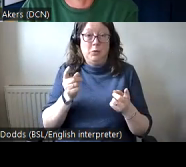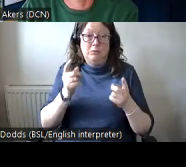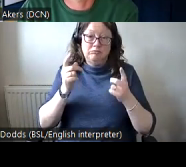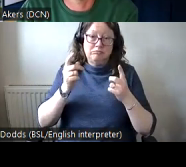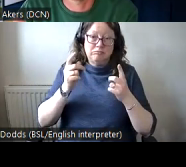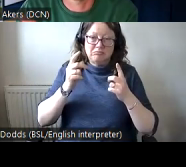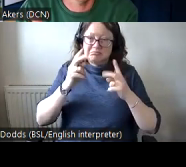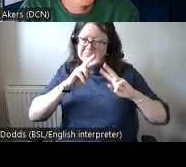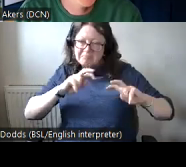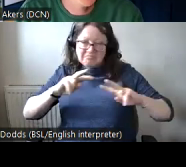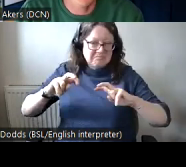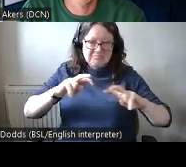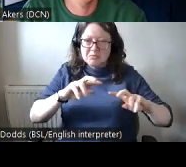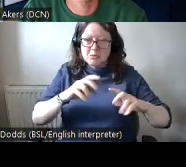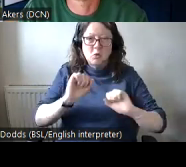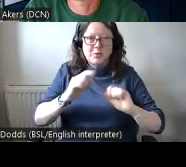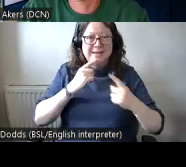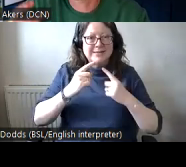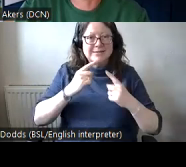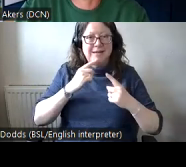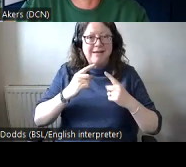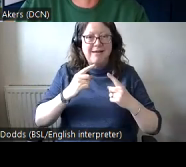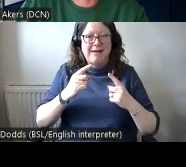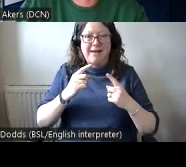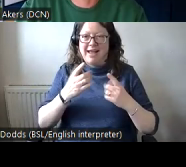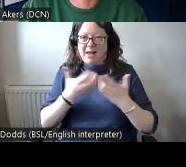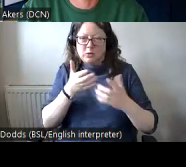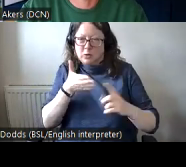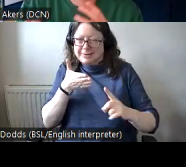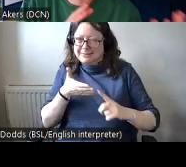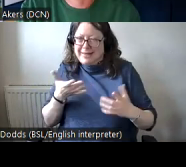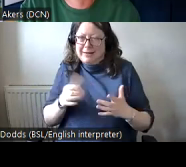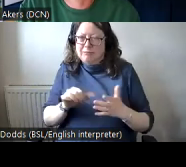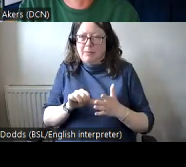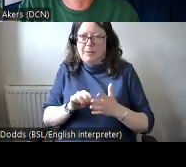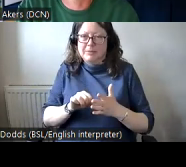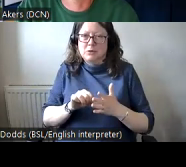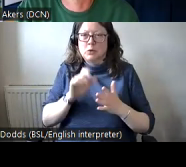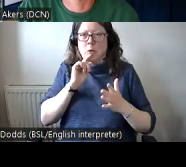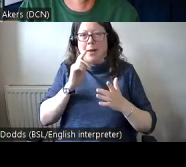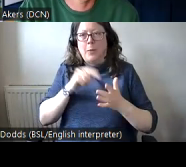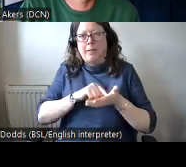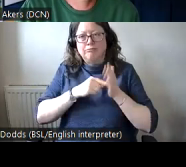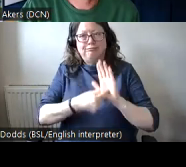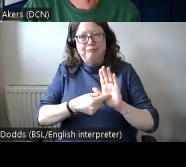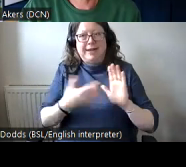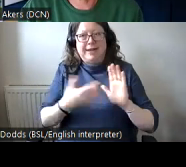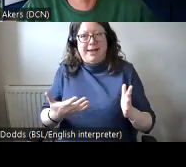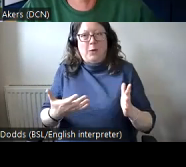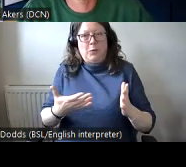and identify some of this as well. I'm going to take you over there now. I'm going to talk to you through some of the things that we've seen.